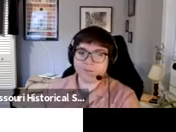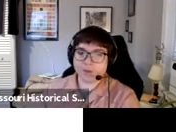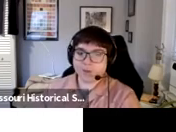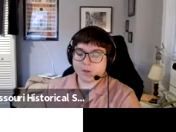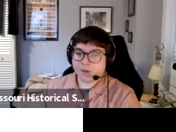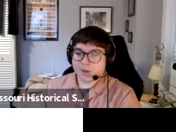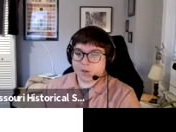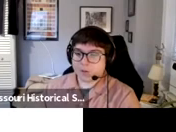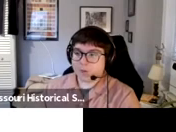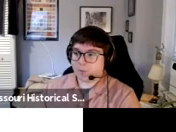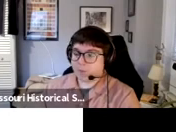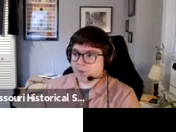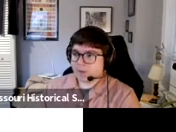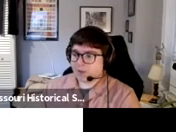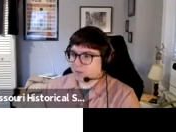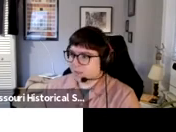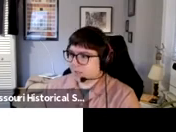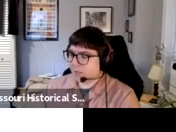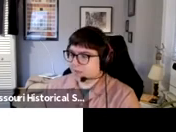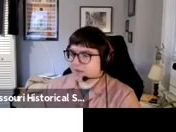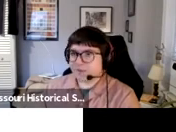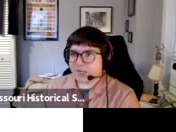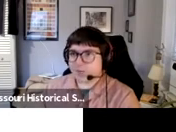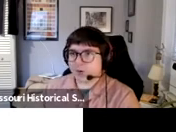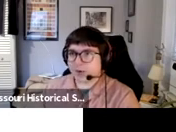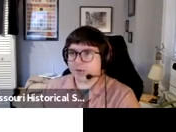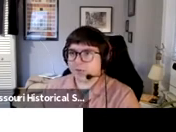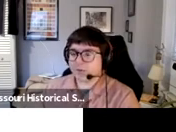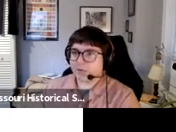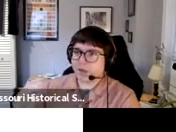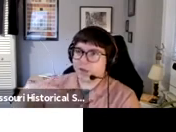the 4/42. If you do go to the exhibit, which I highly